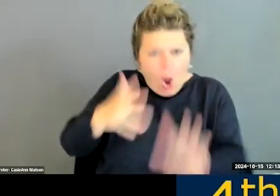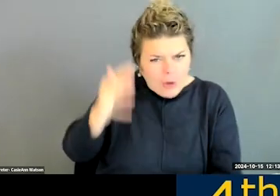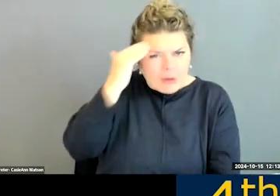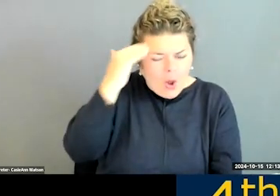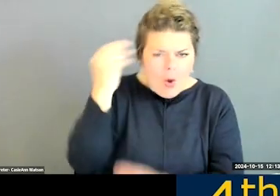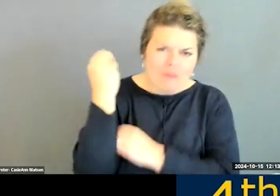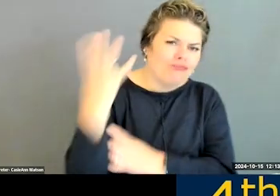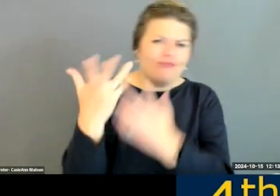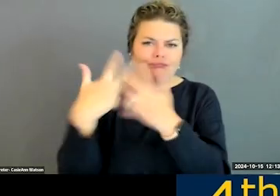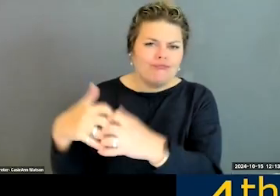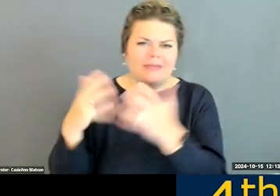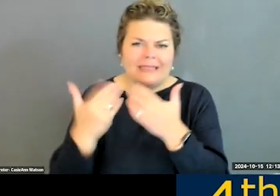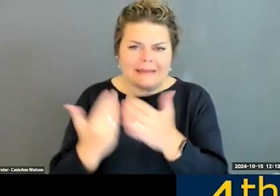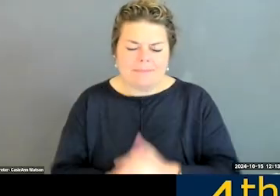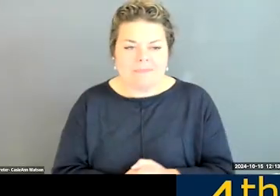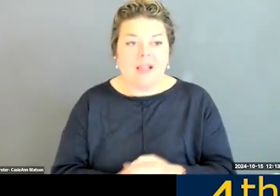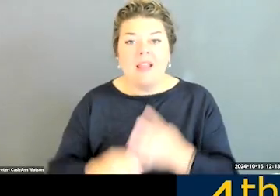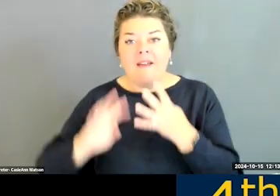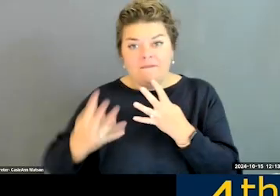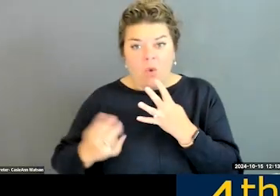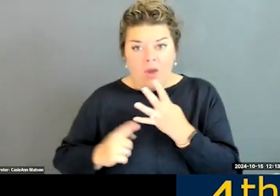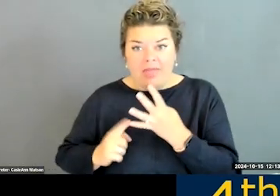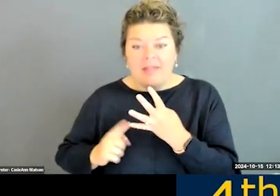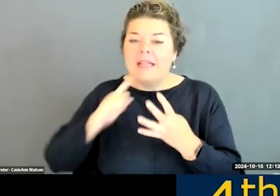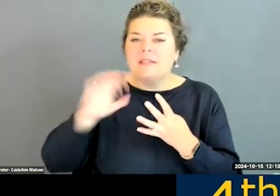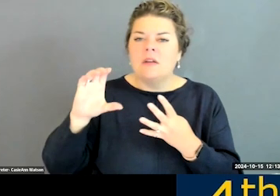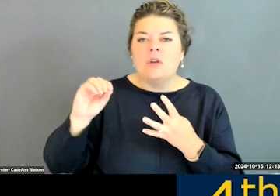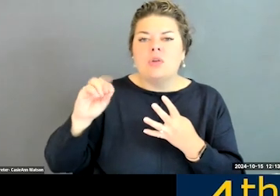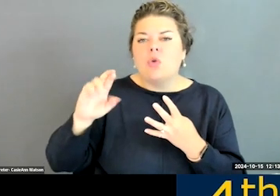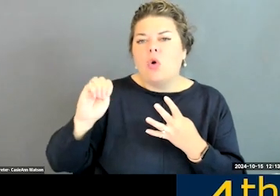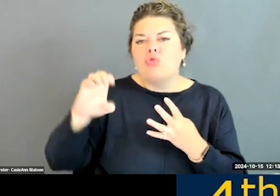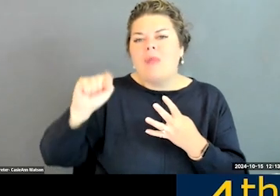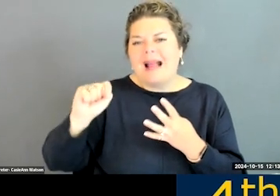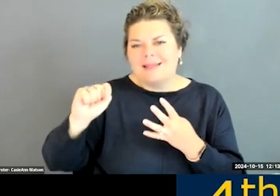The fourth C is "Correctness." To communicate correctly, you need to think ahead